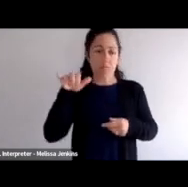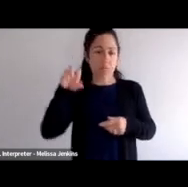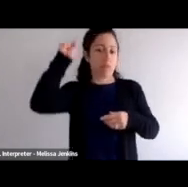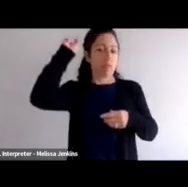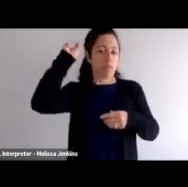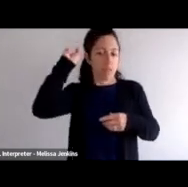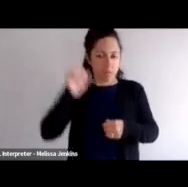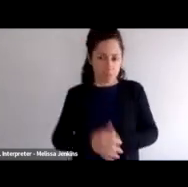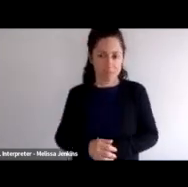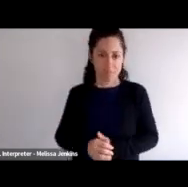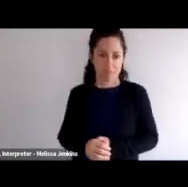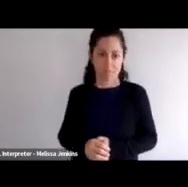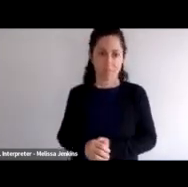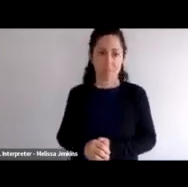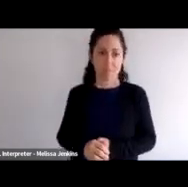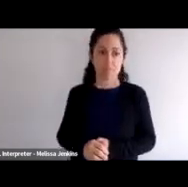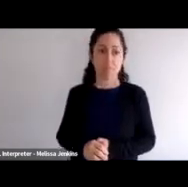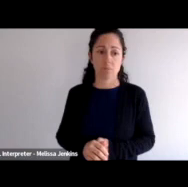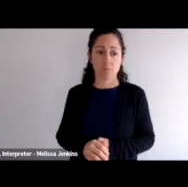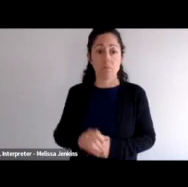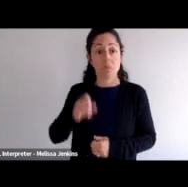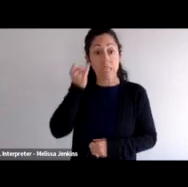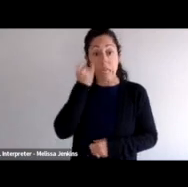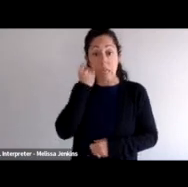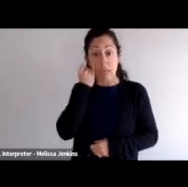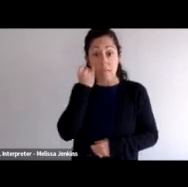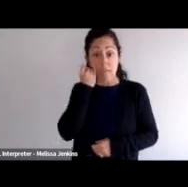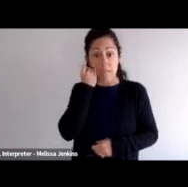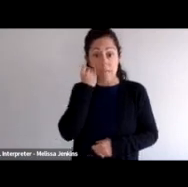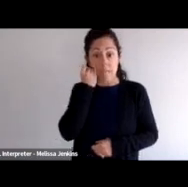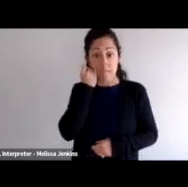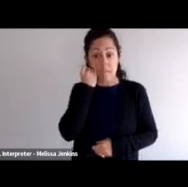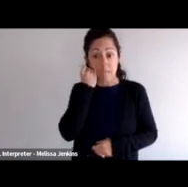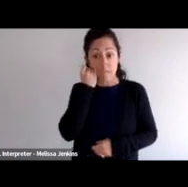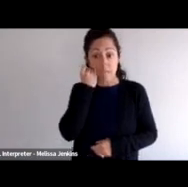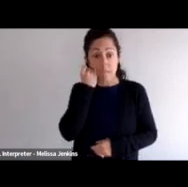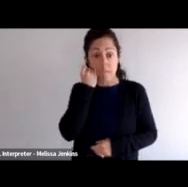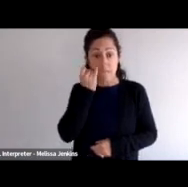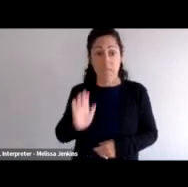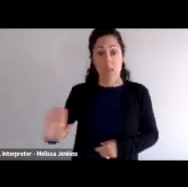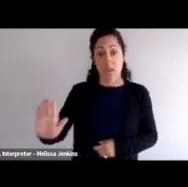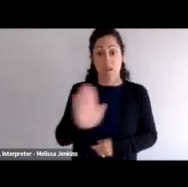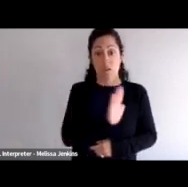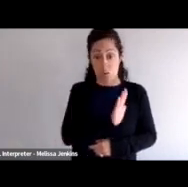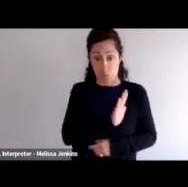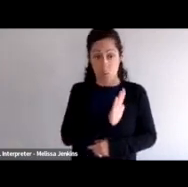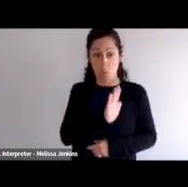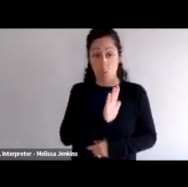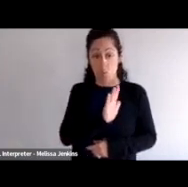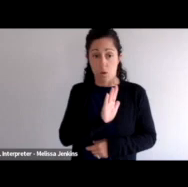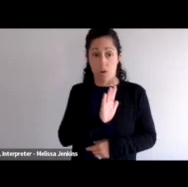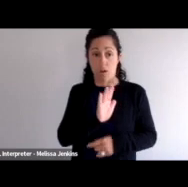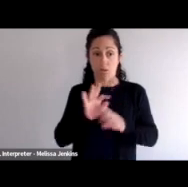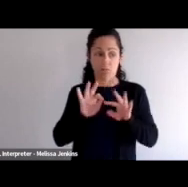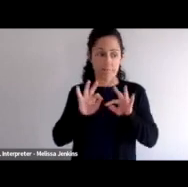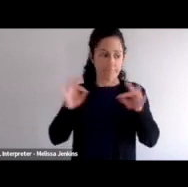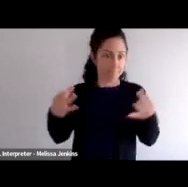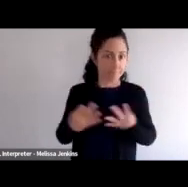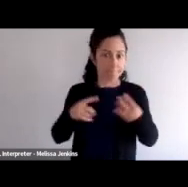If you have more than one person with Usher that is being enrolled and, for instance, if